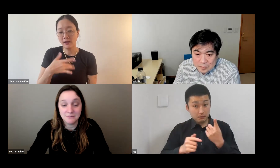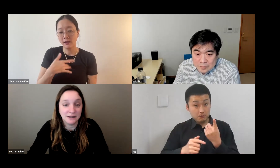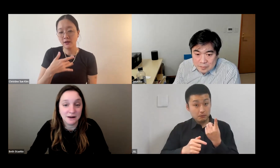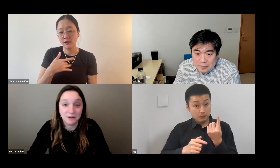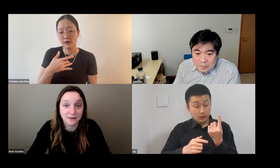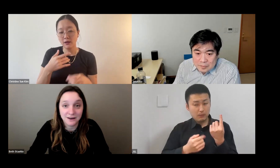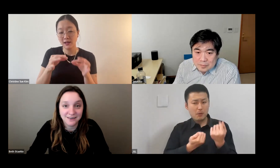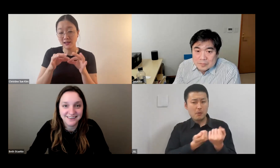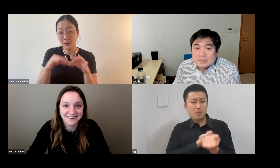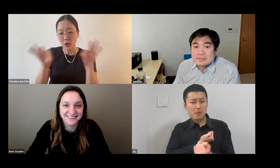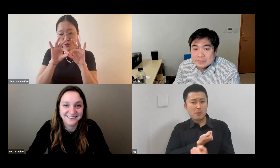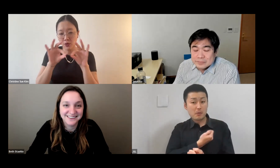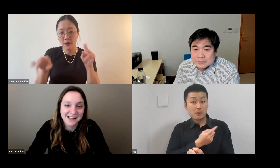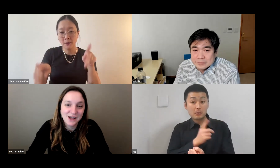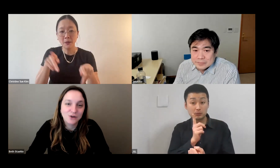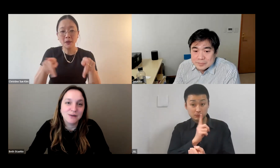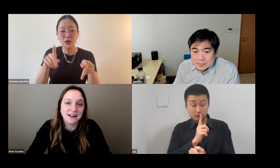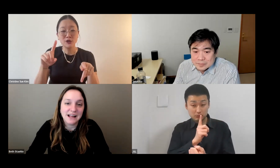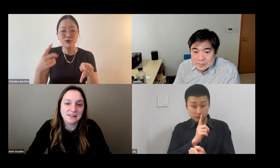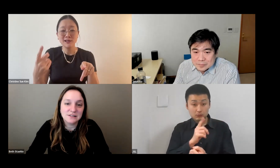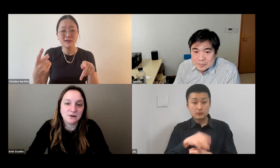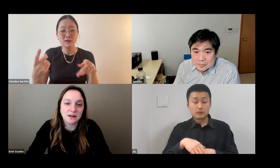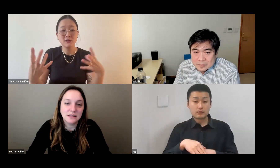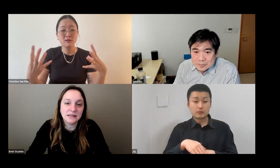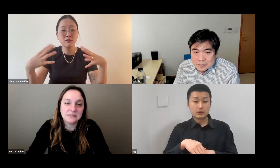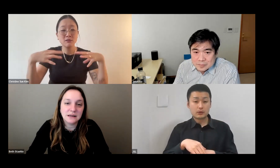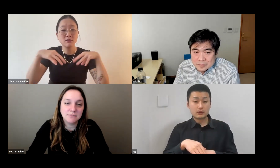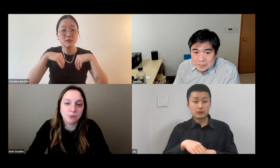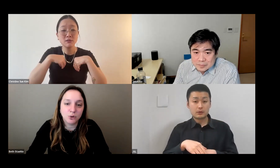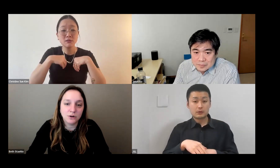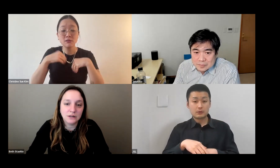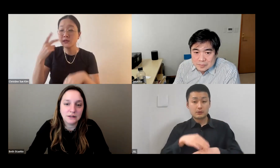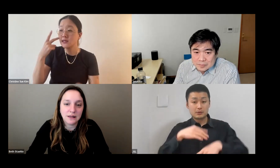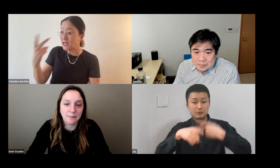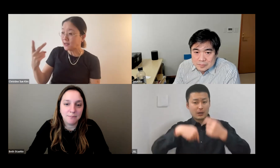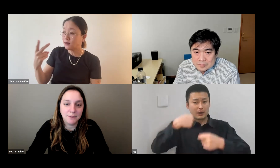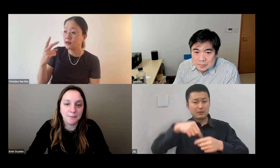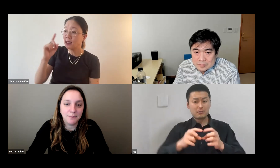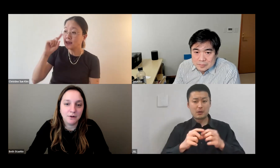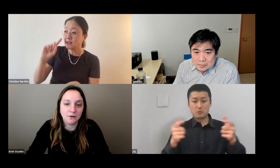might not be there… right? And so I think it's important that people